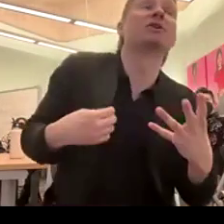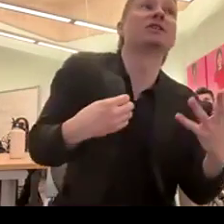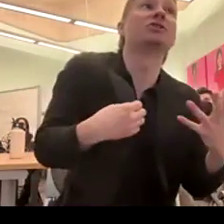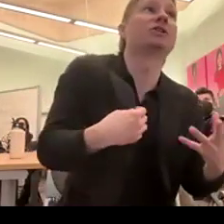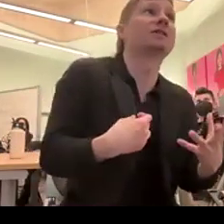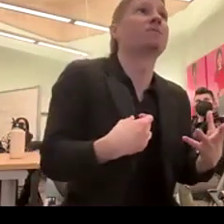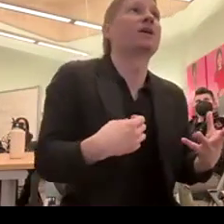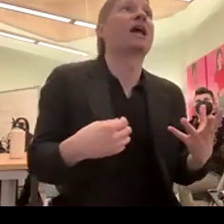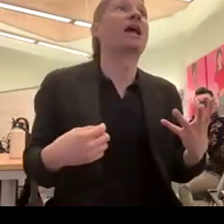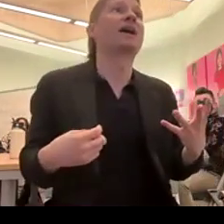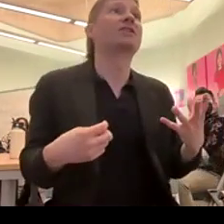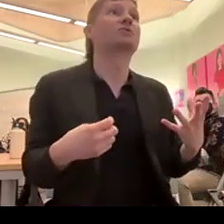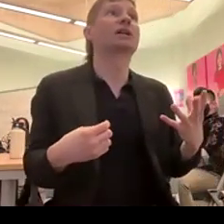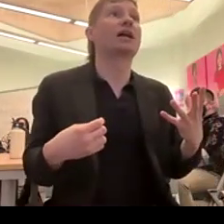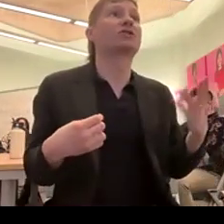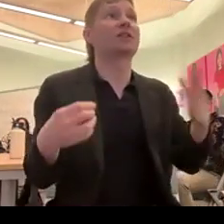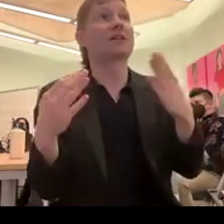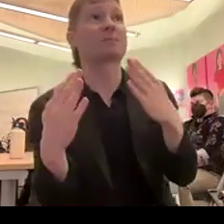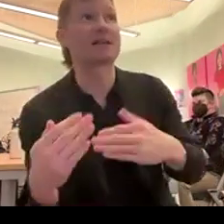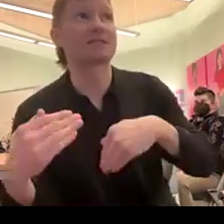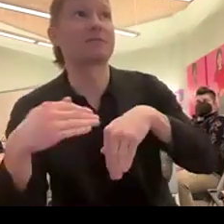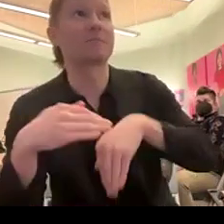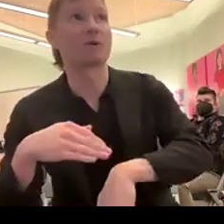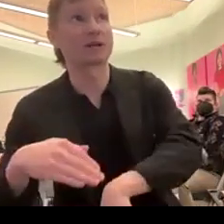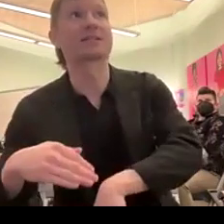accessibility. Like some people have kids, some people, they have other responsibilities and